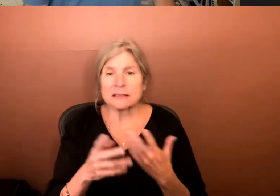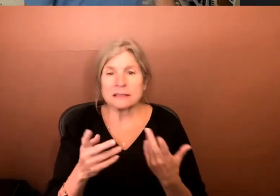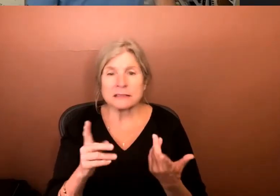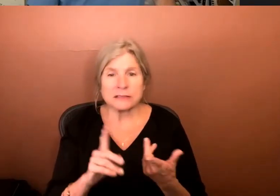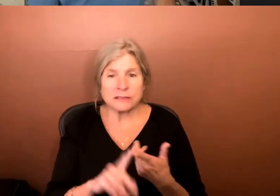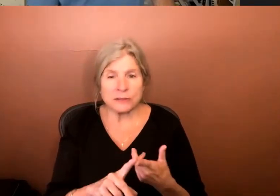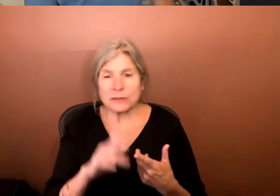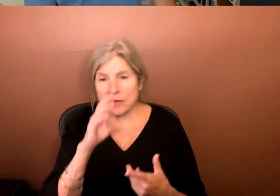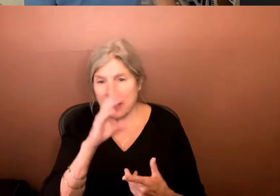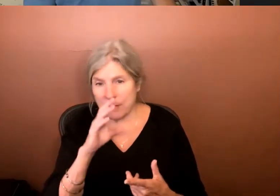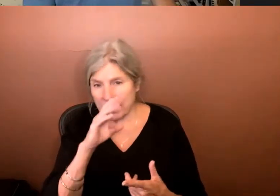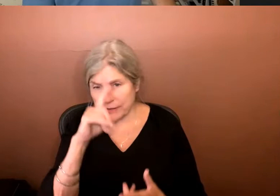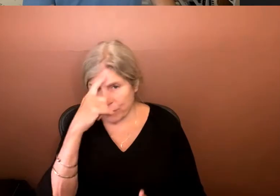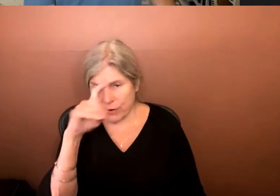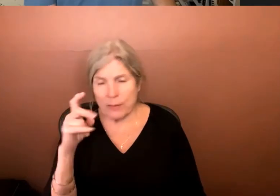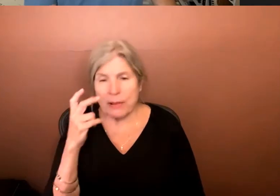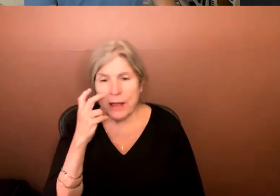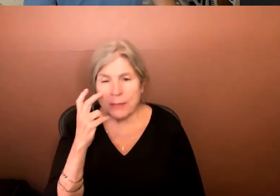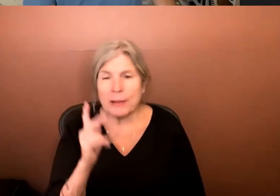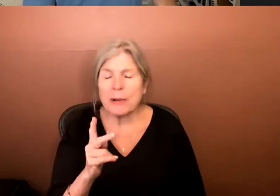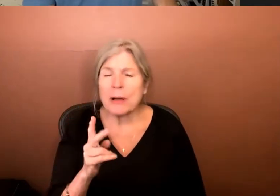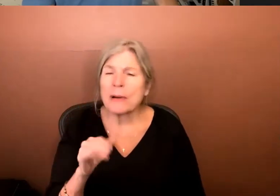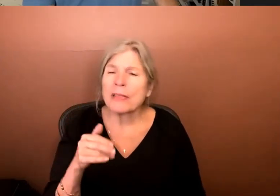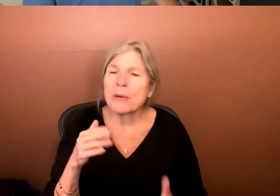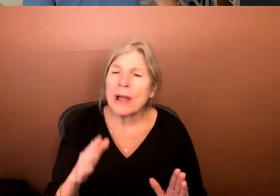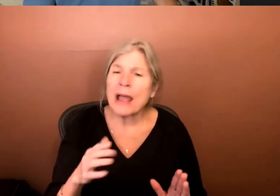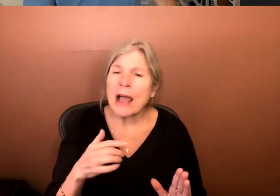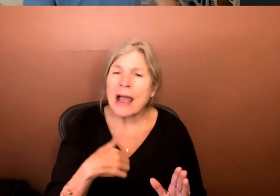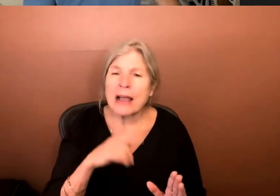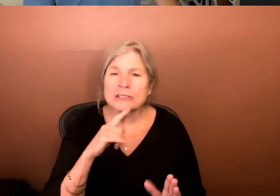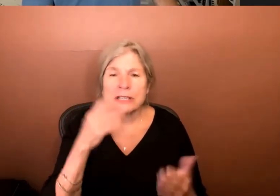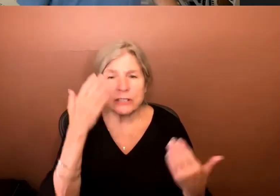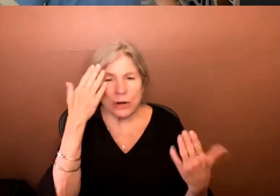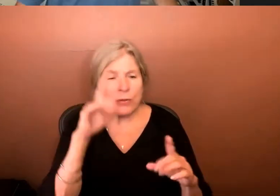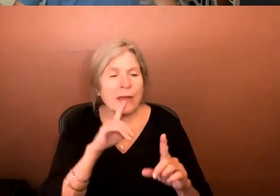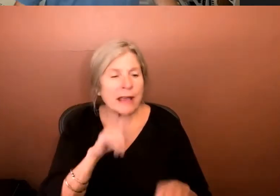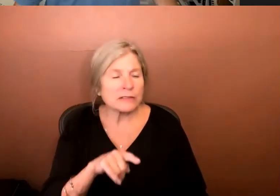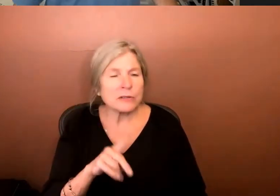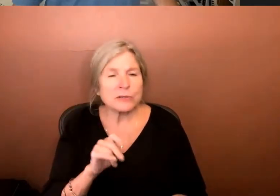comics for blind people. By the way, I actually don't know the answer to this. Do either or both of you